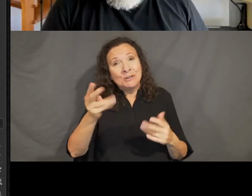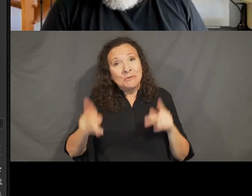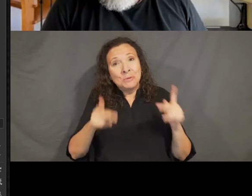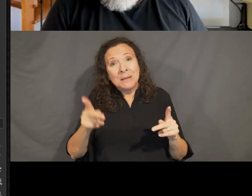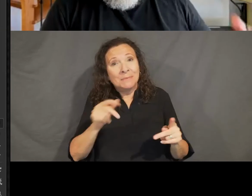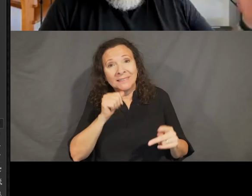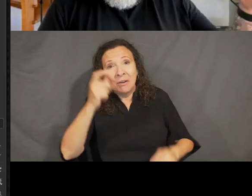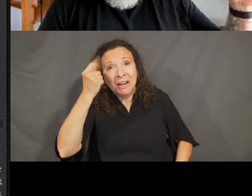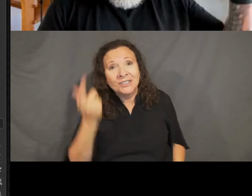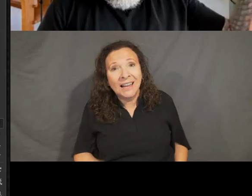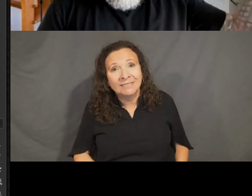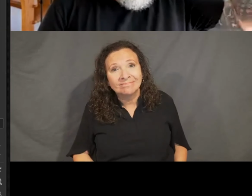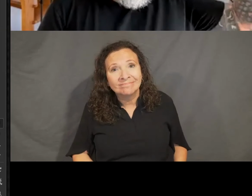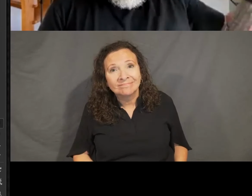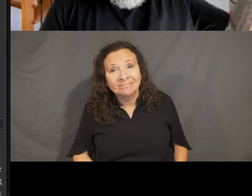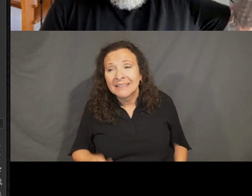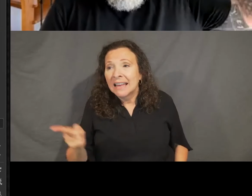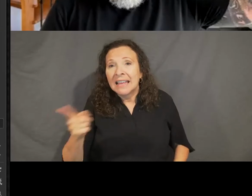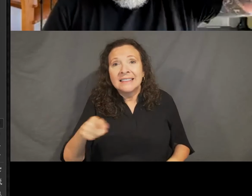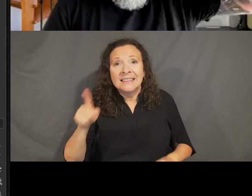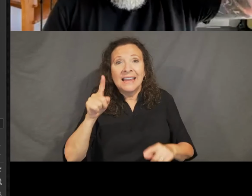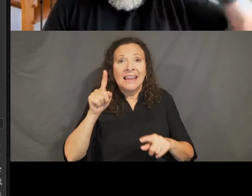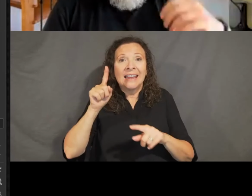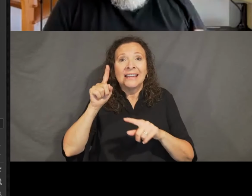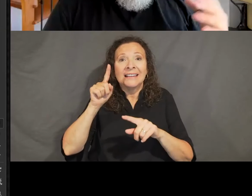Some of them will not be able to correlate colors with information.